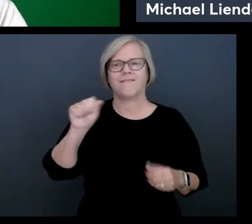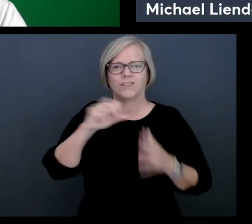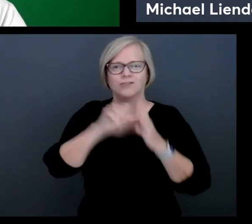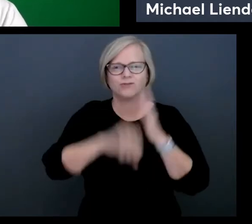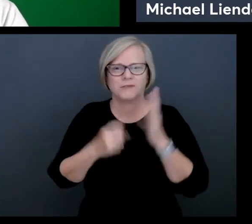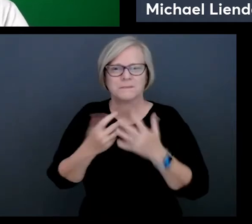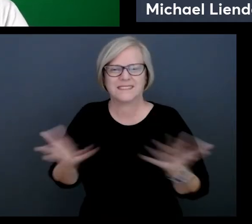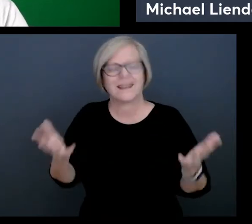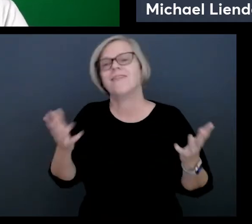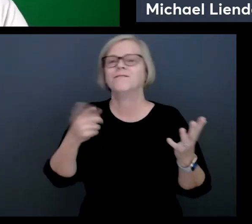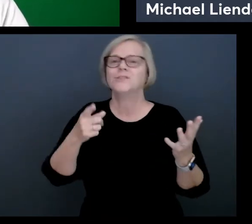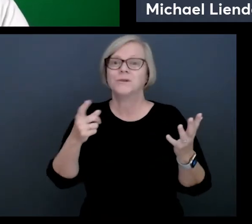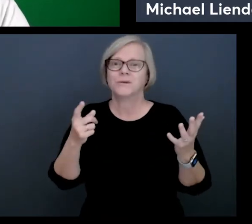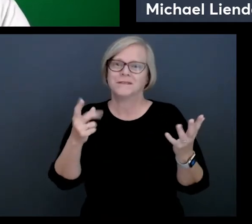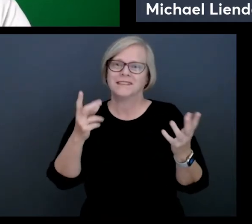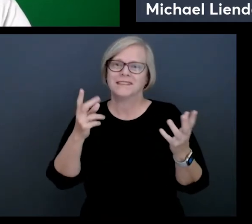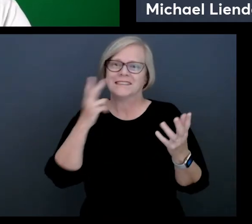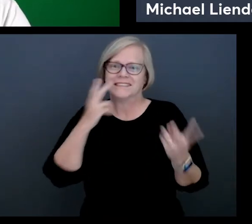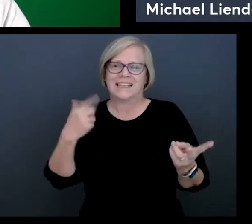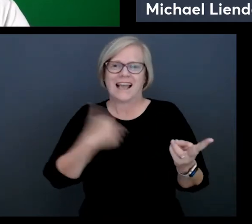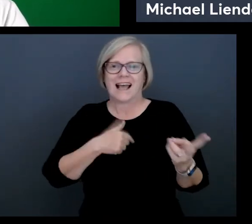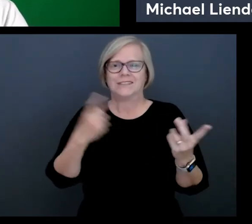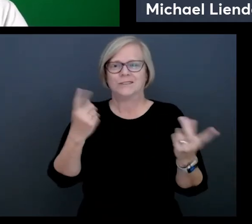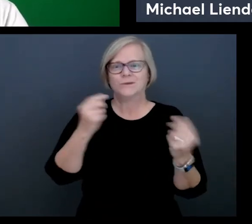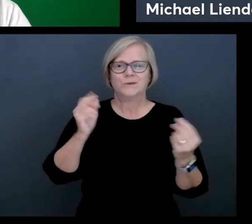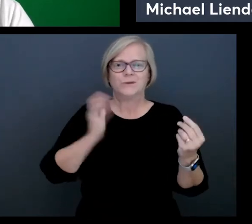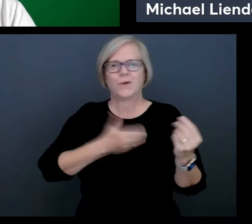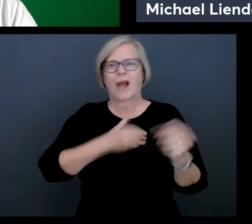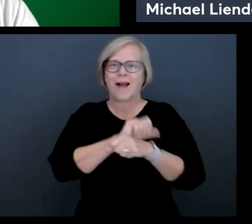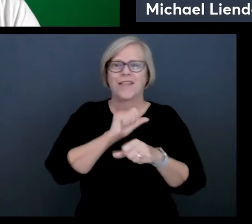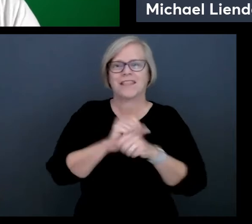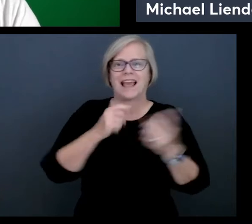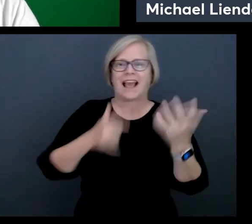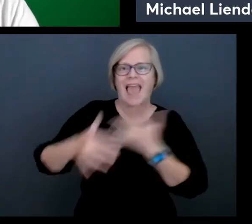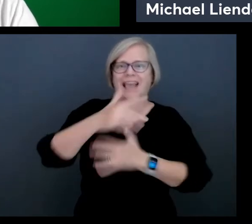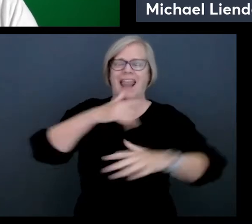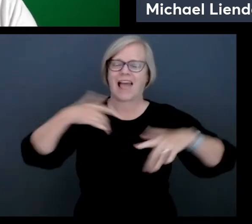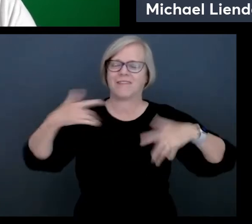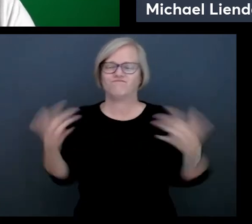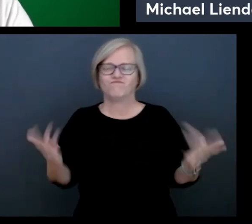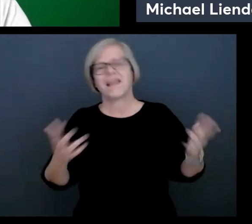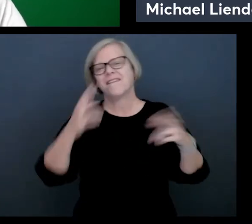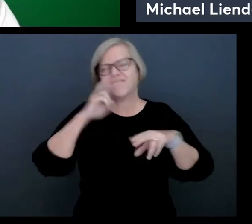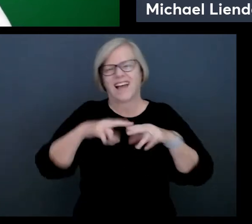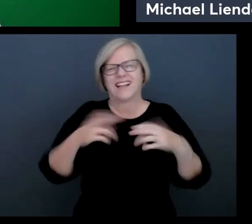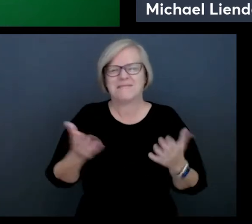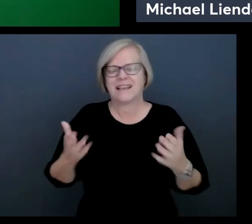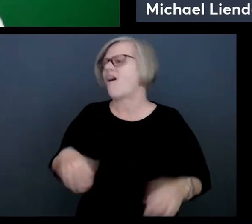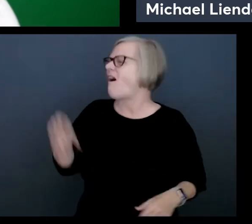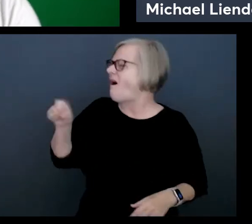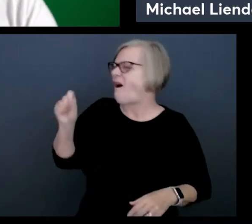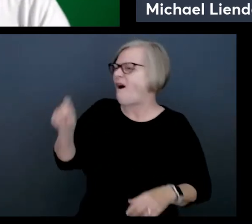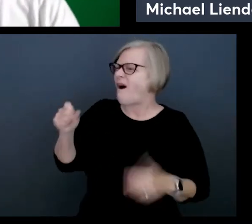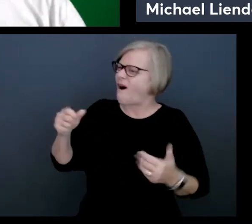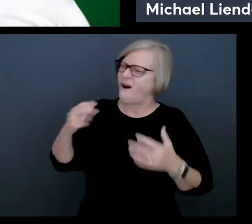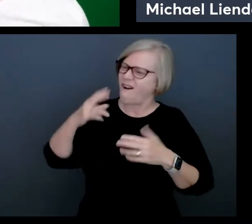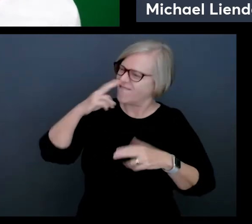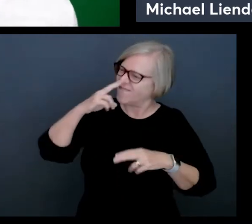So you could typically find us doing our thing and just hanging out, goofing around. Again, it's fun to be here. - Yep.